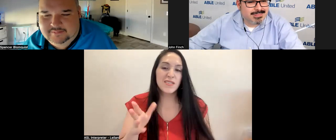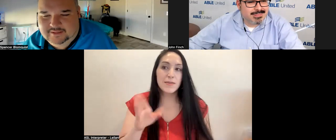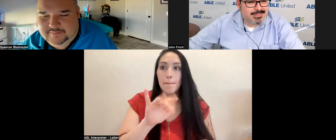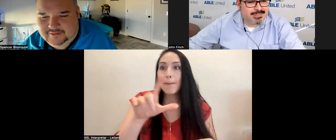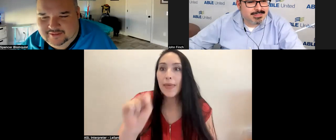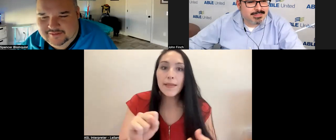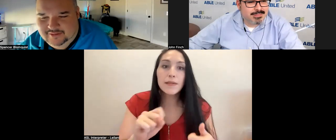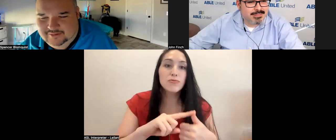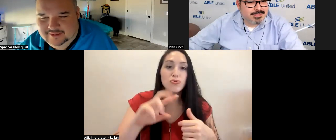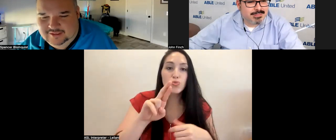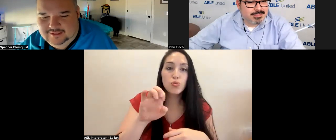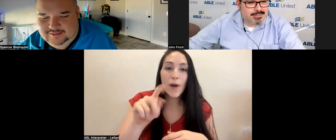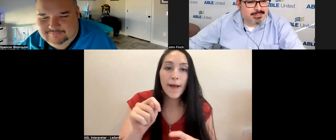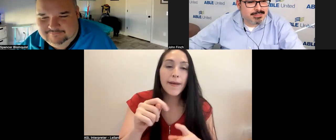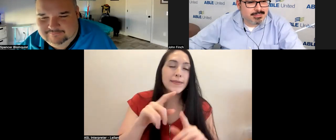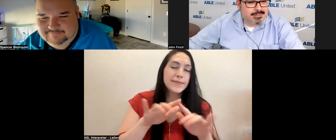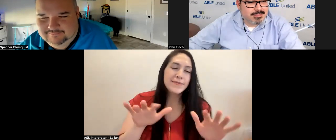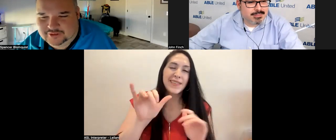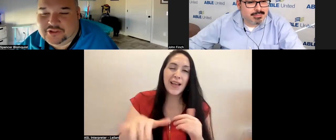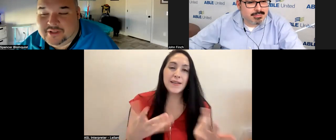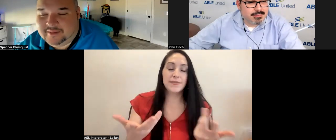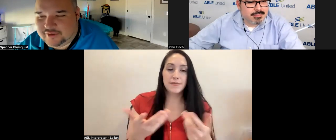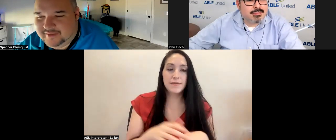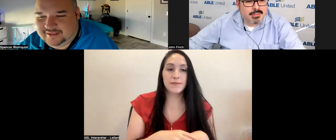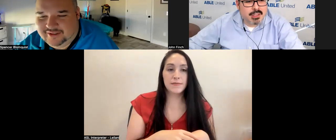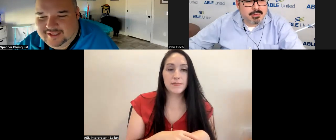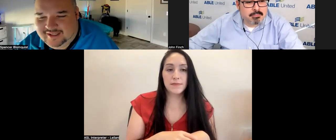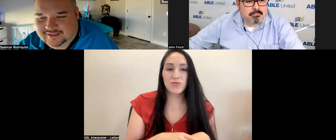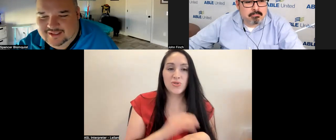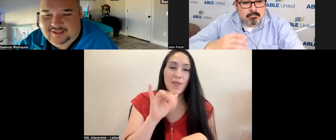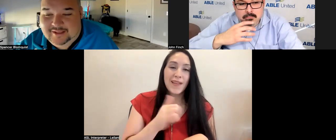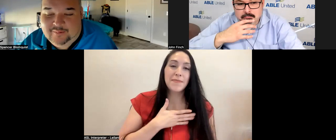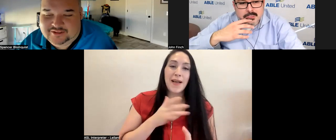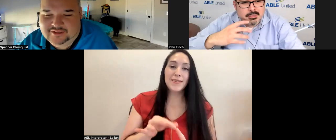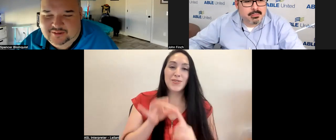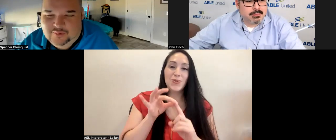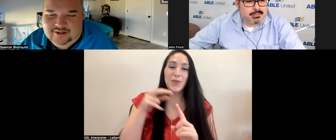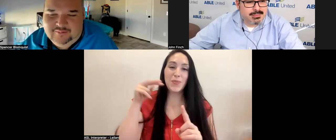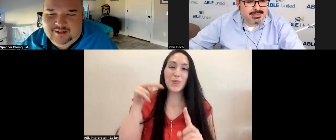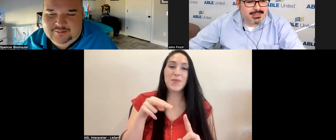being spent on, so so it's a unique perspective on that, on that I wasn't aware, of when I